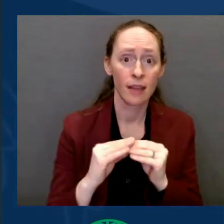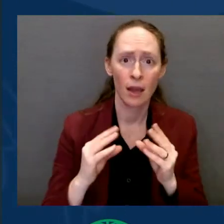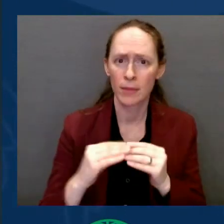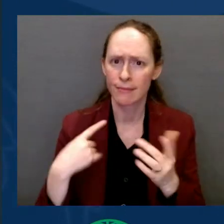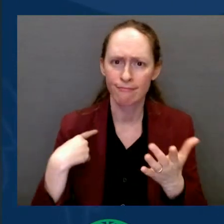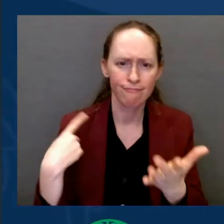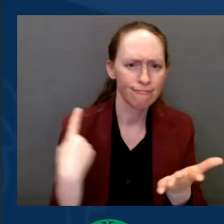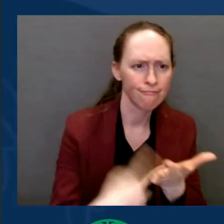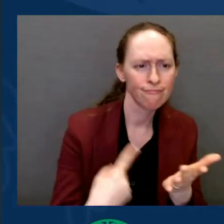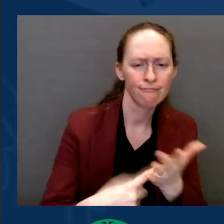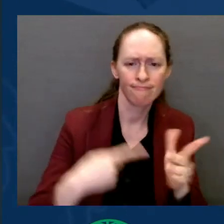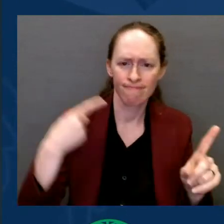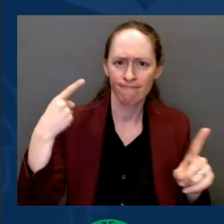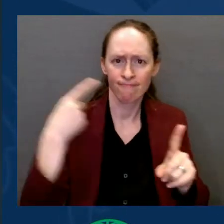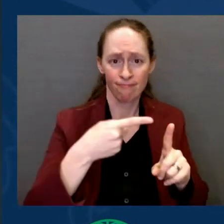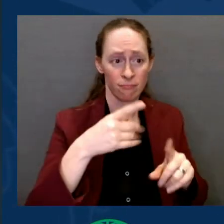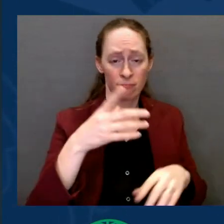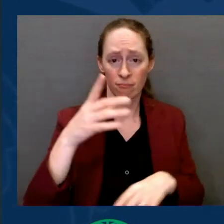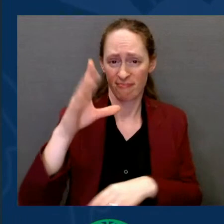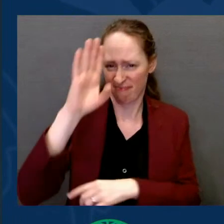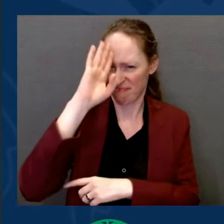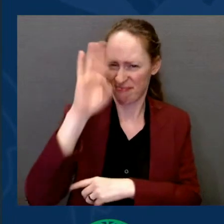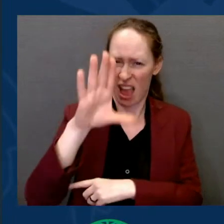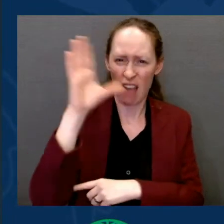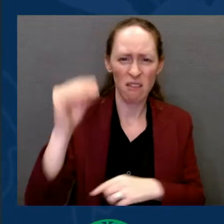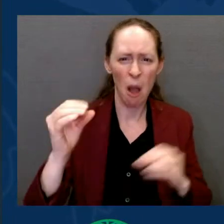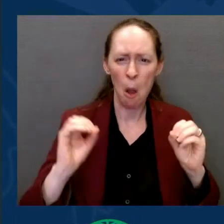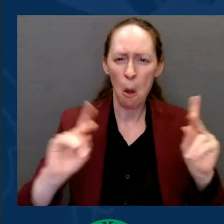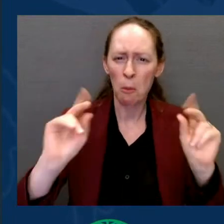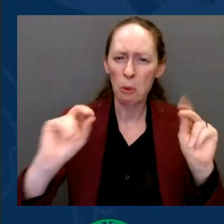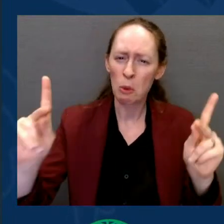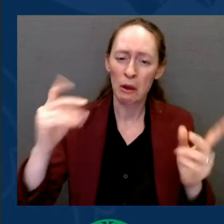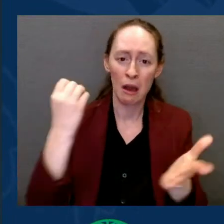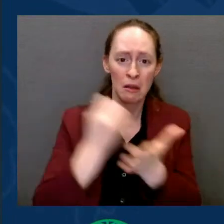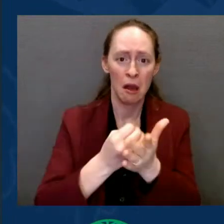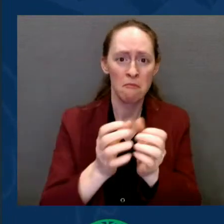growth that can lift people out of poverty and help lessen chronic hunger.